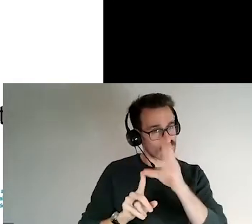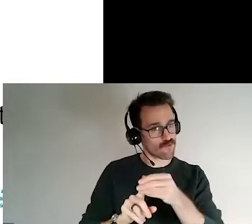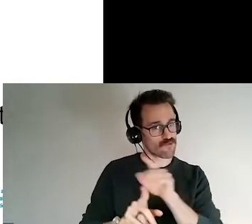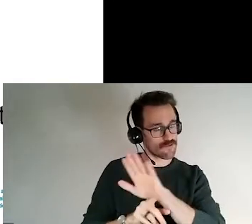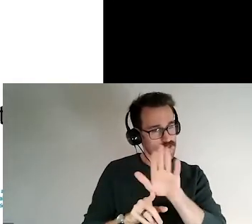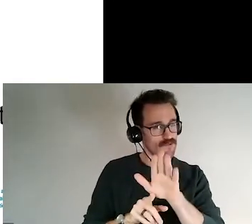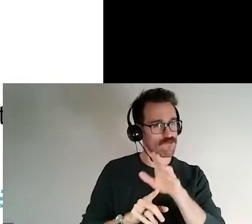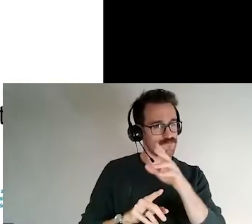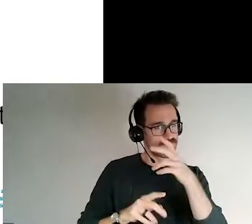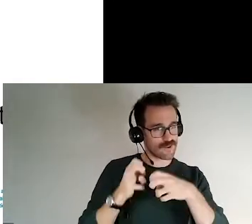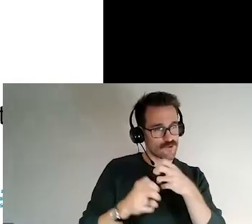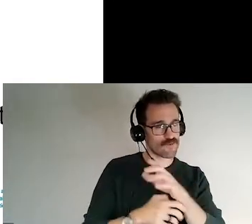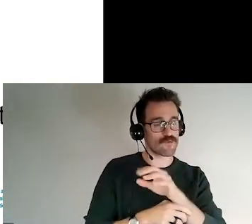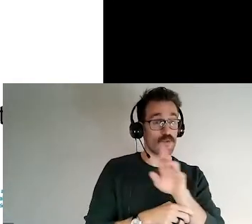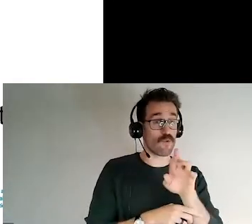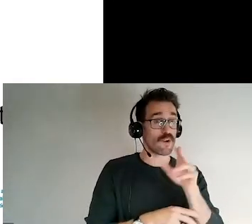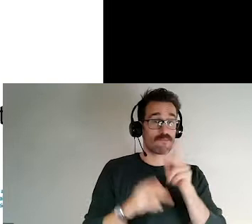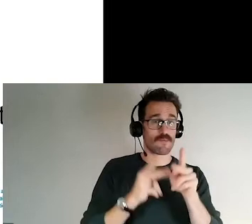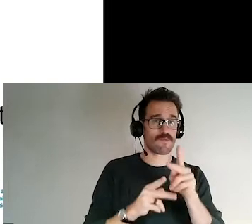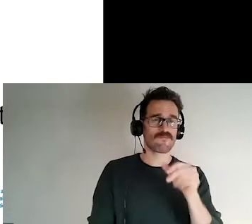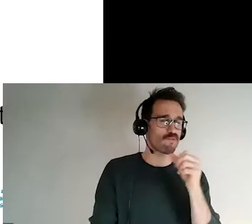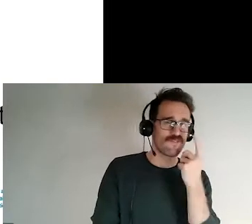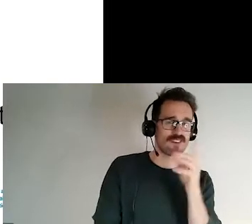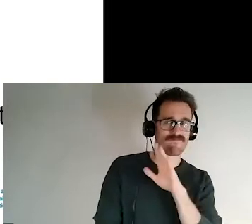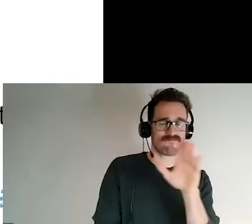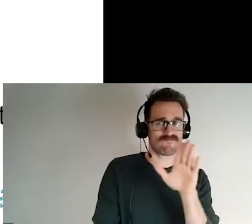that people may have within an organization about the skills and the training of others.